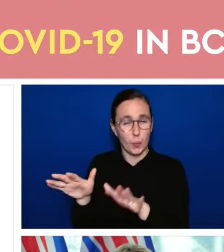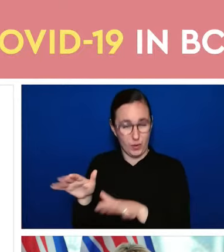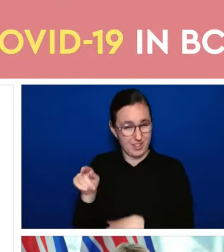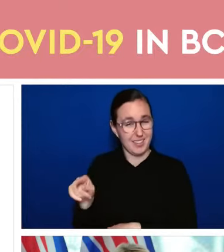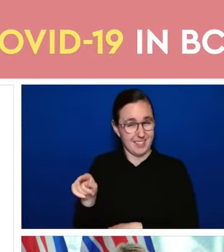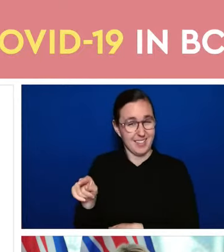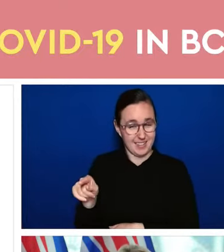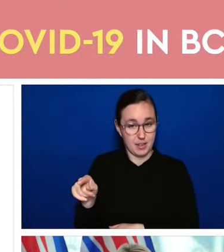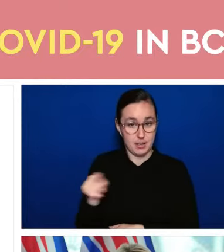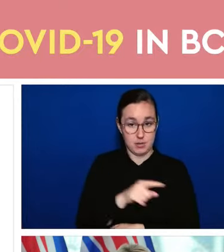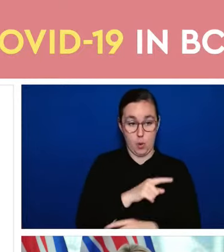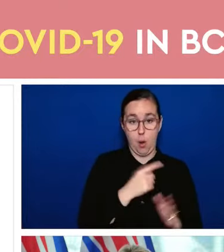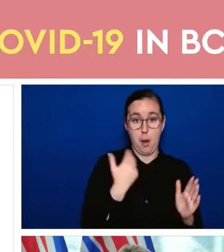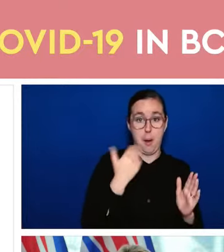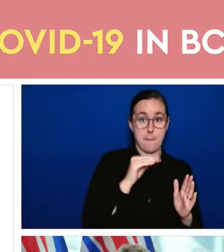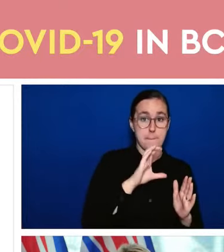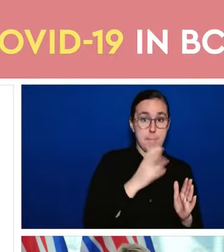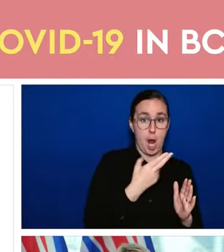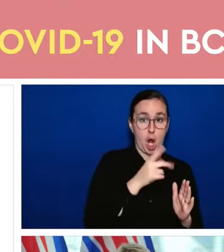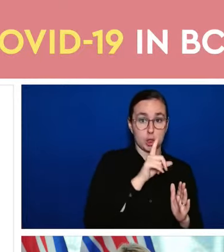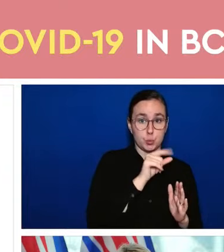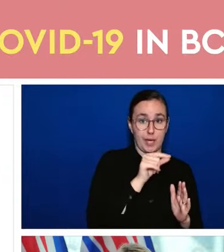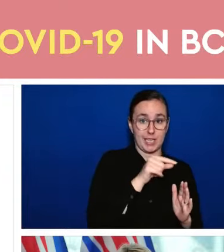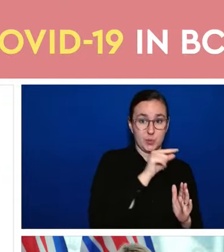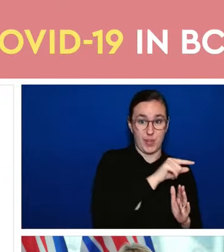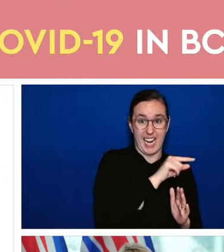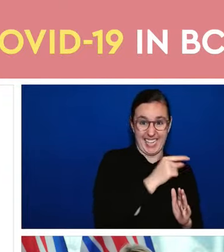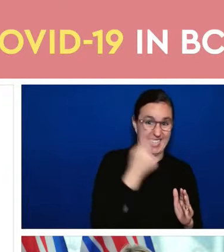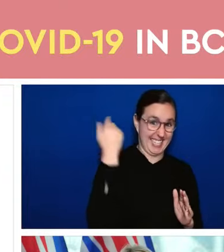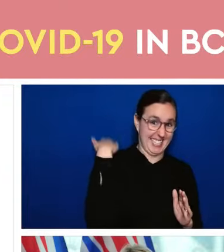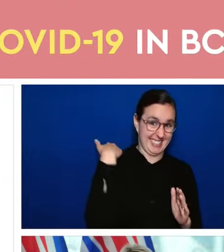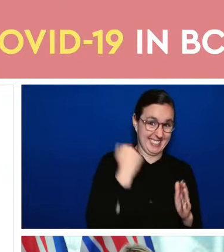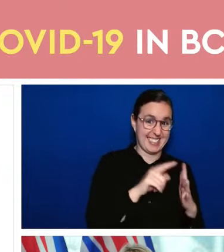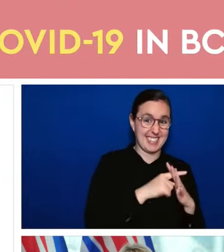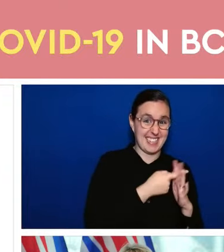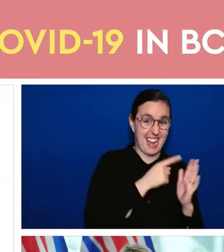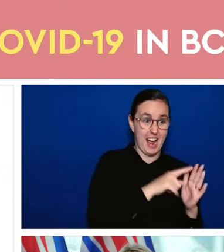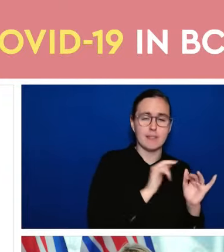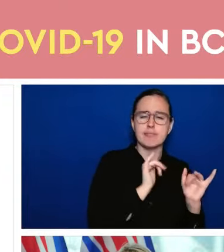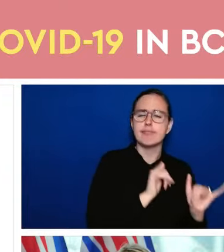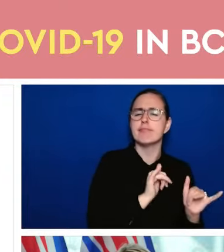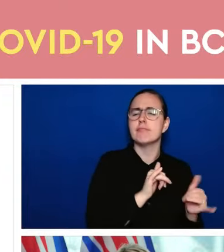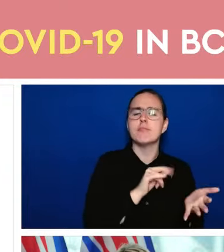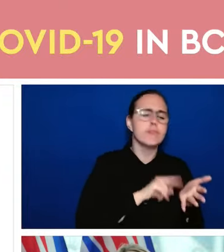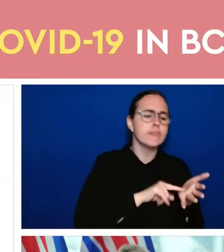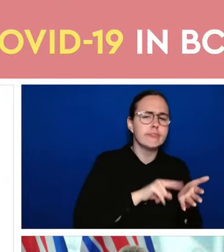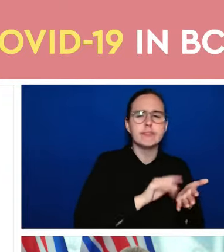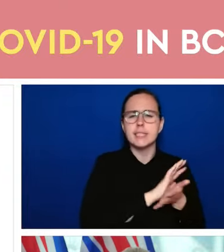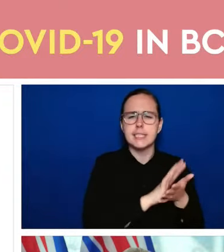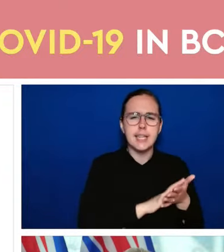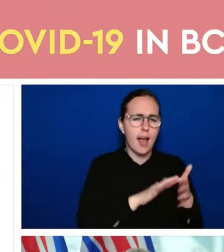the same type of study to help us understand serology and the